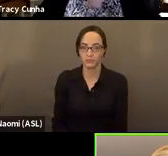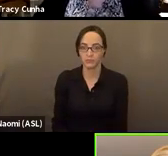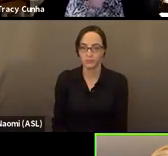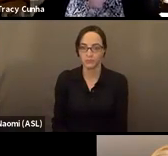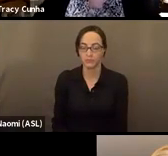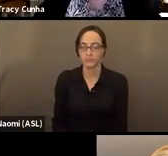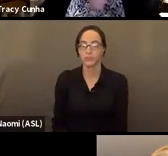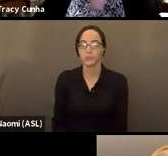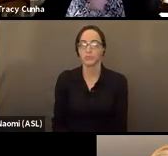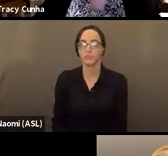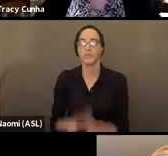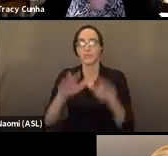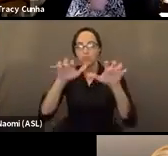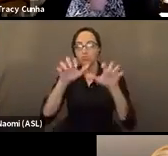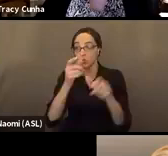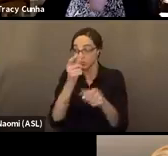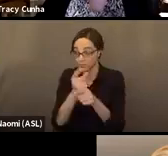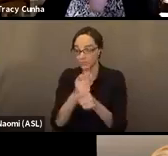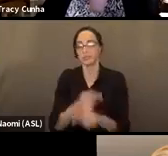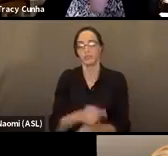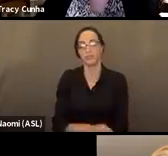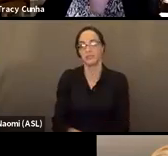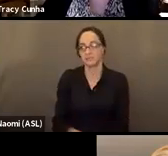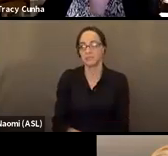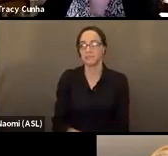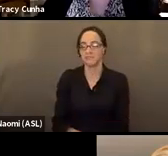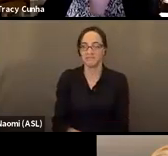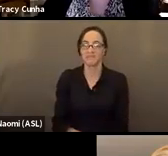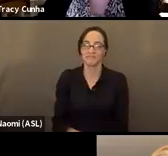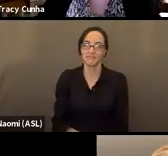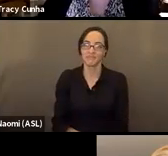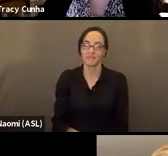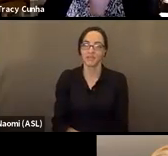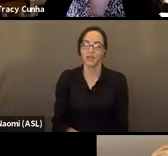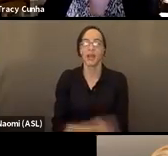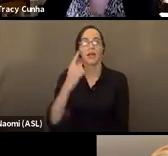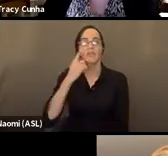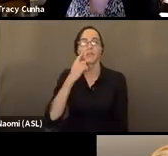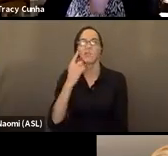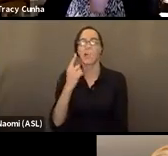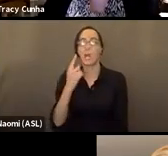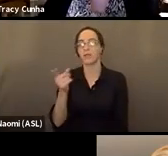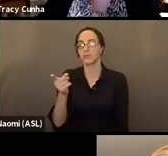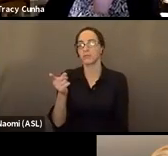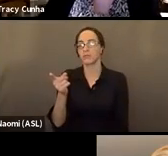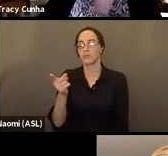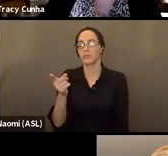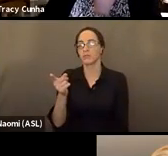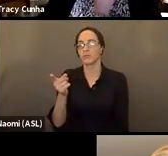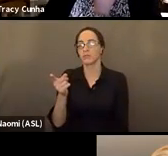she froze right okay i think she's asking uh i didn't see it but if uh if they want